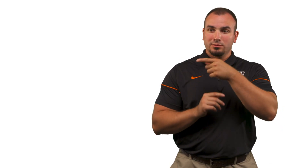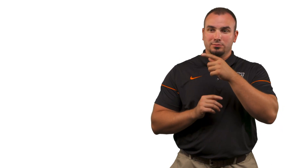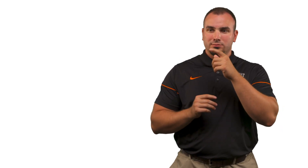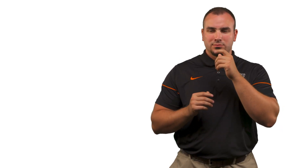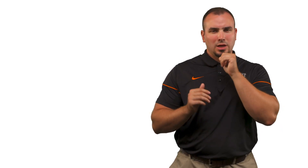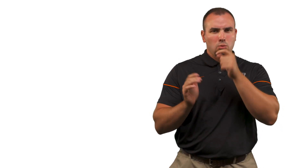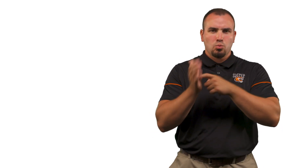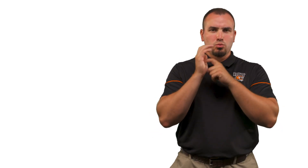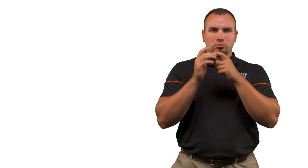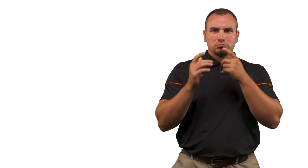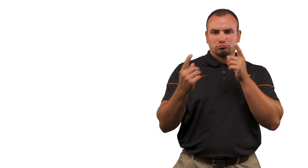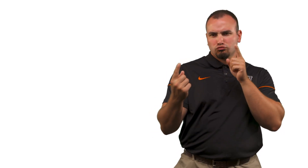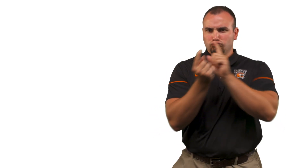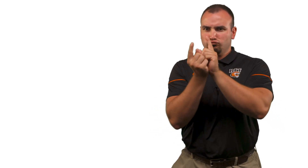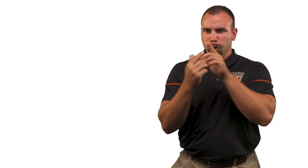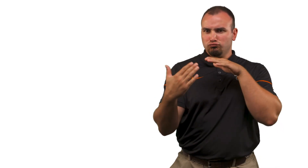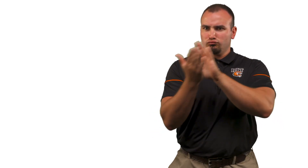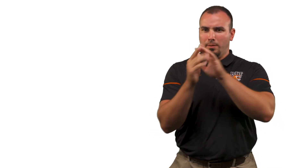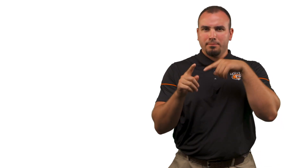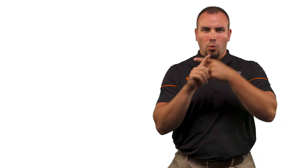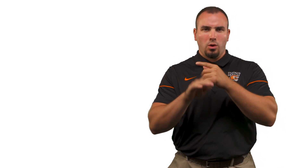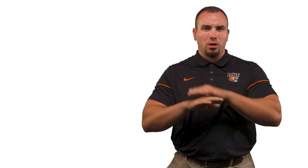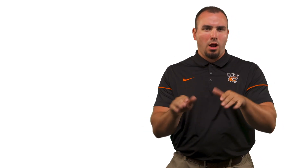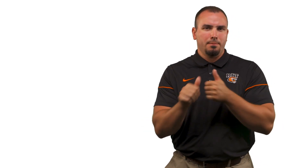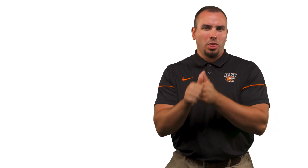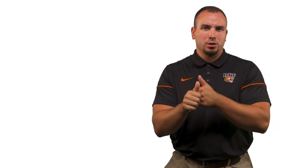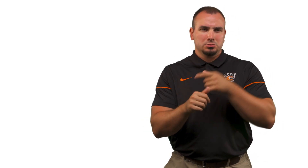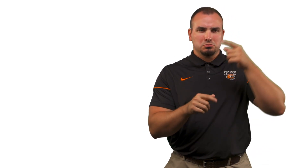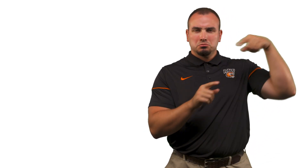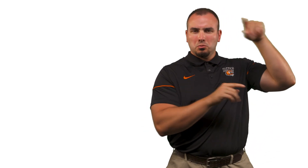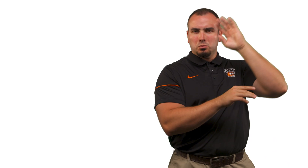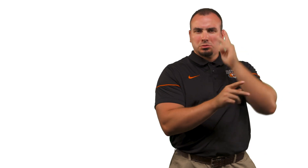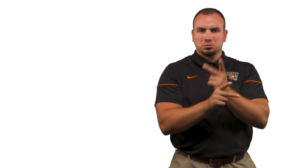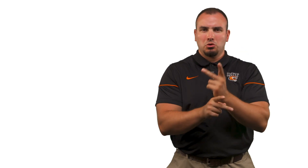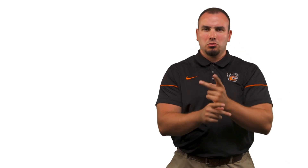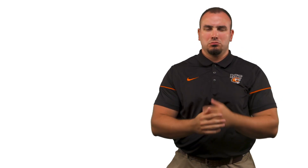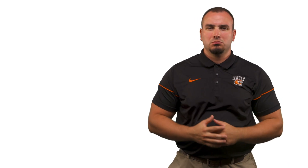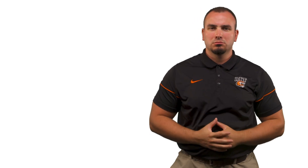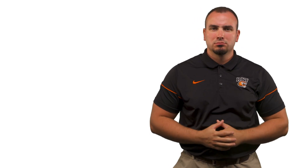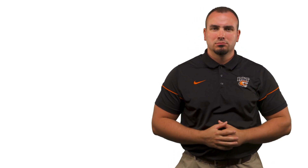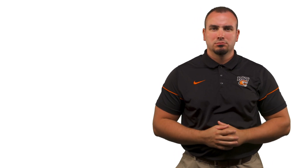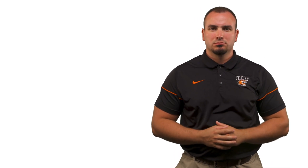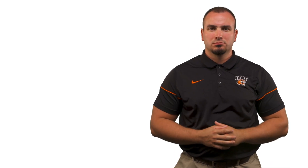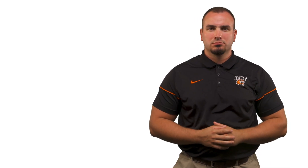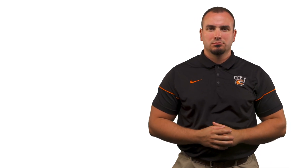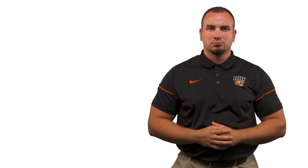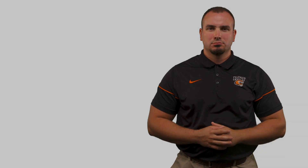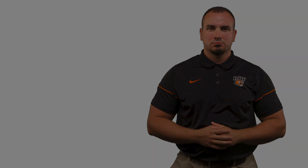Individuals are not required to directly confront anyone about non-compliance.